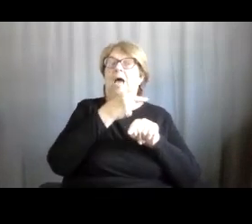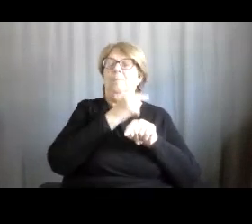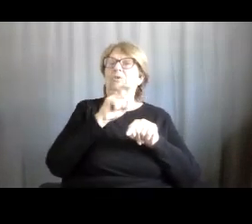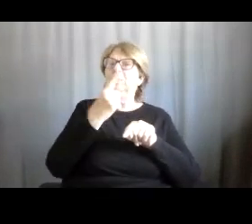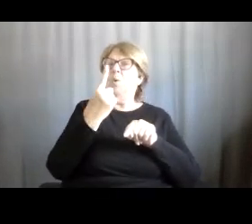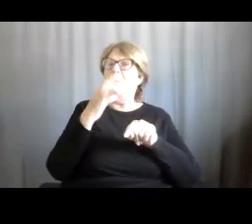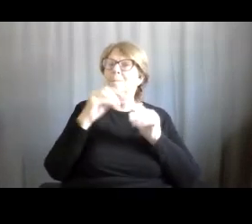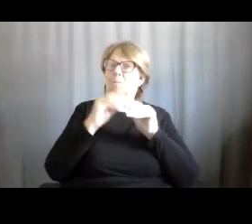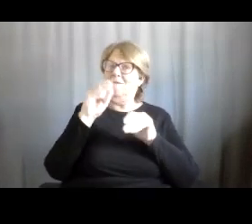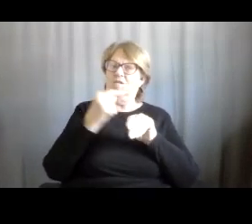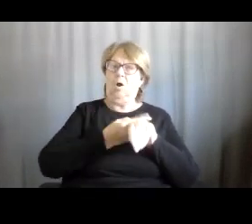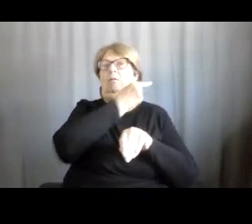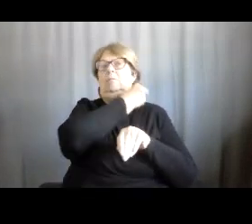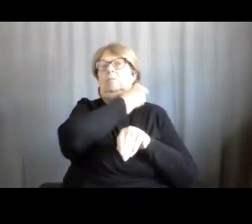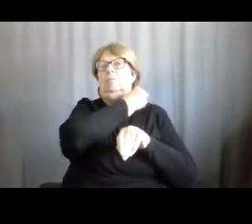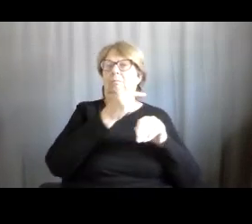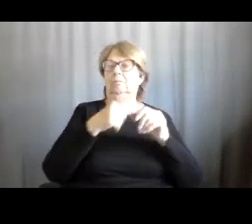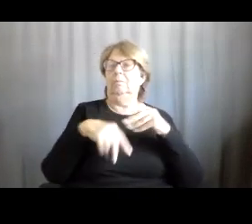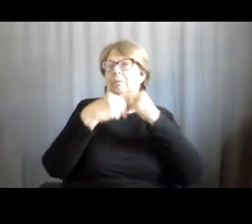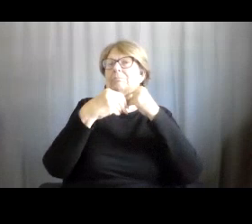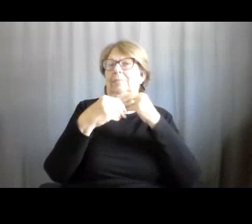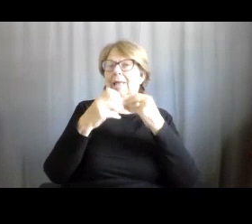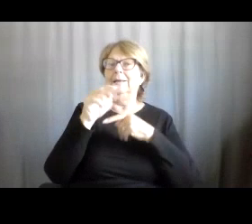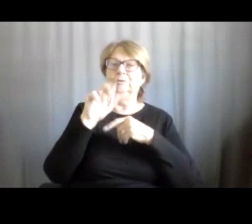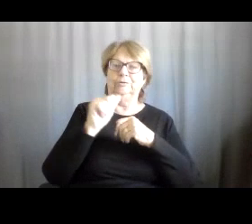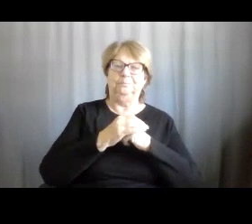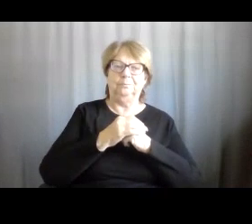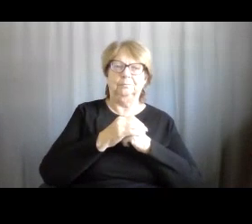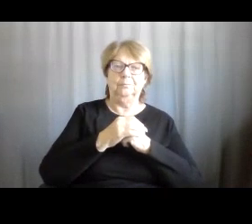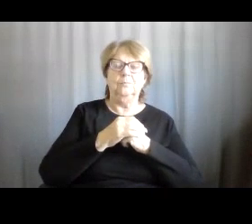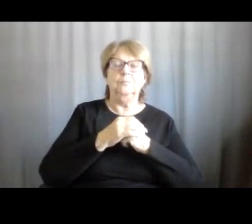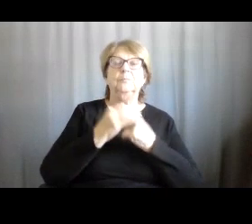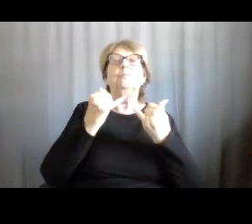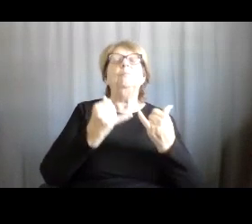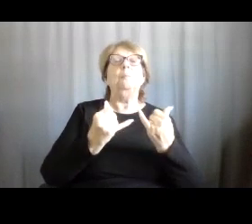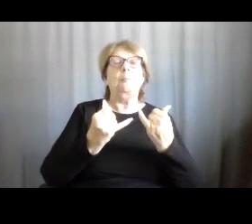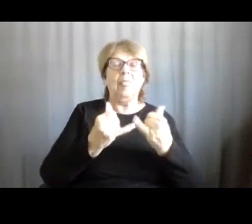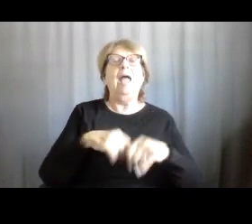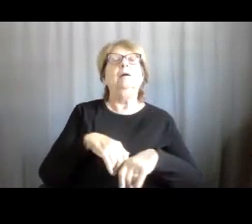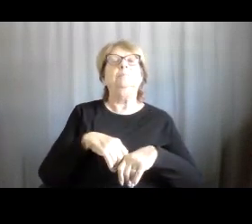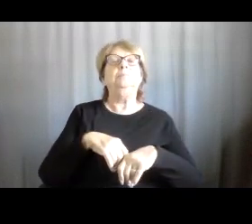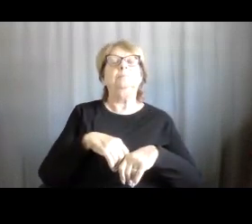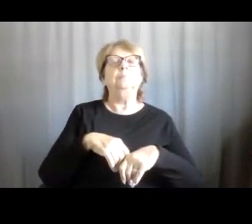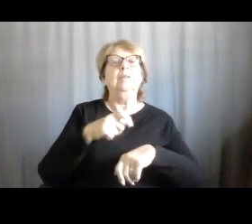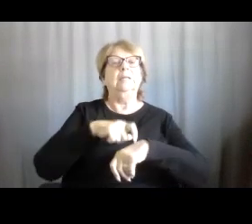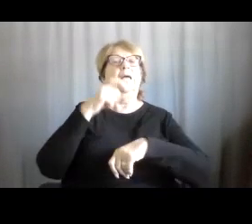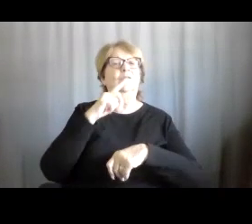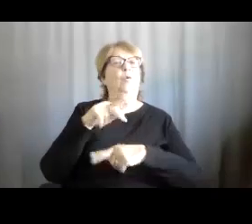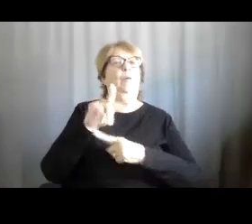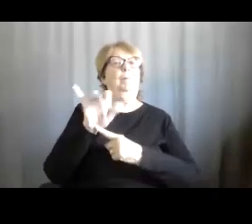[Roby Poche (DES)] And that takes us to our public engagement.